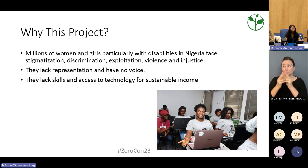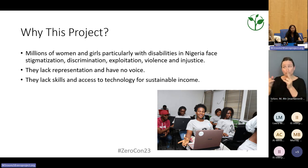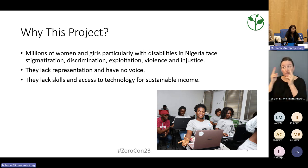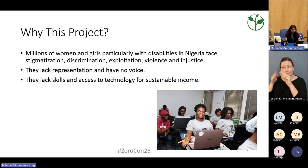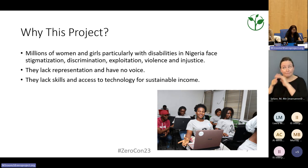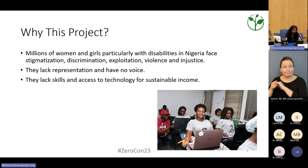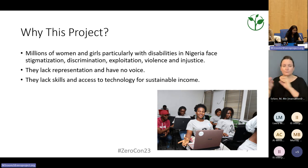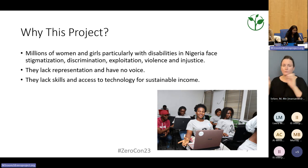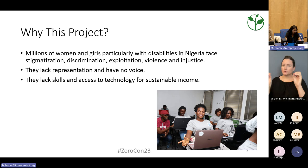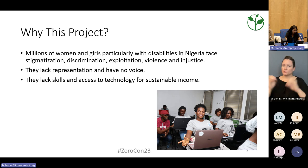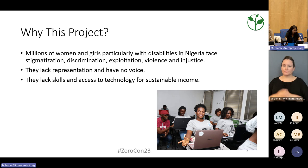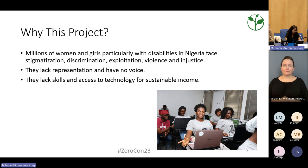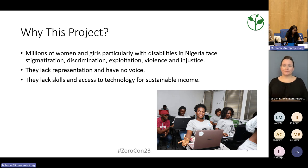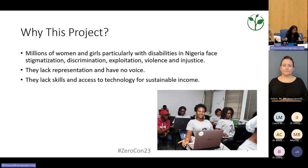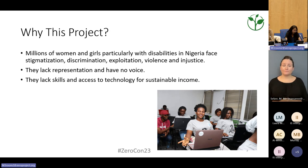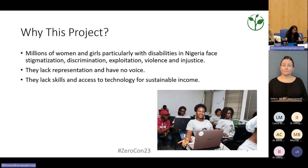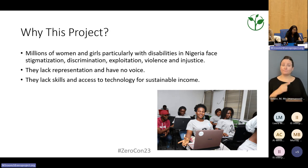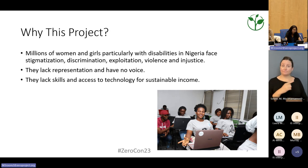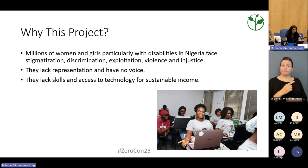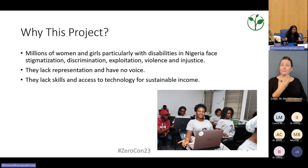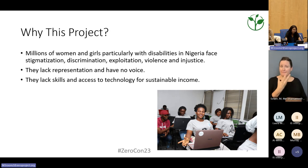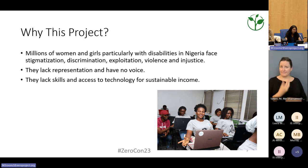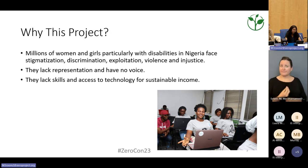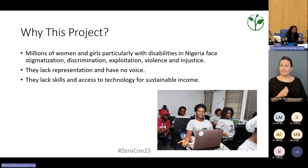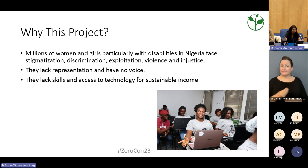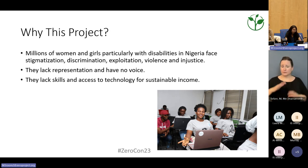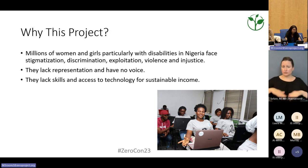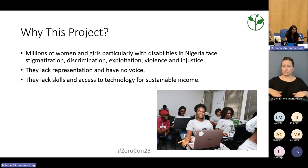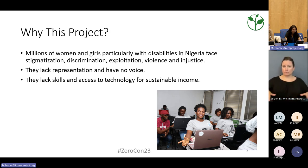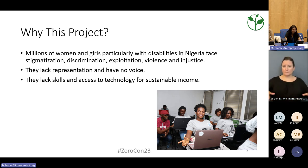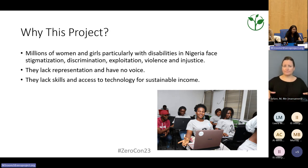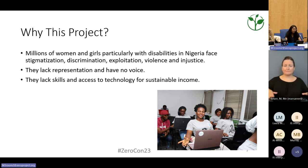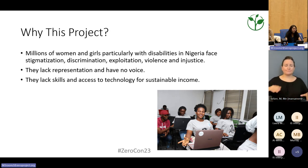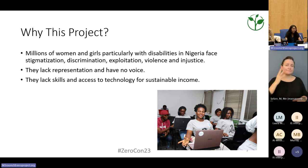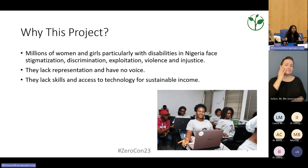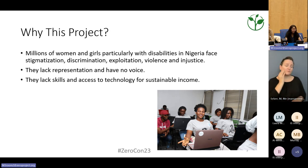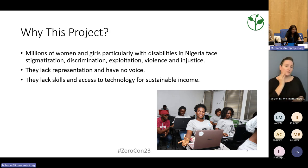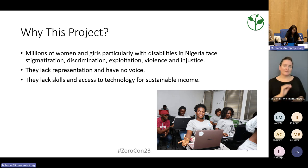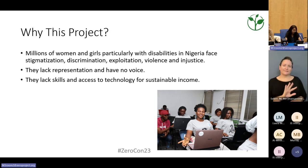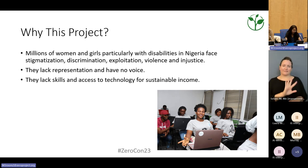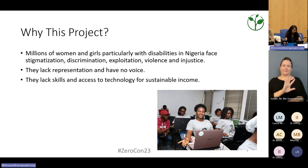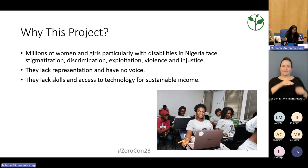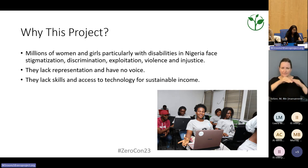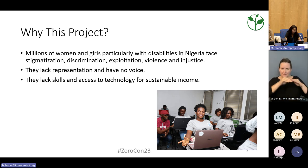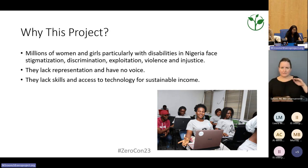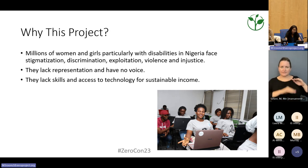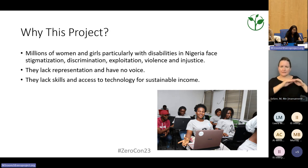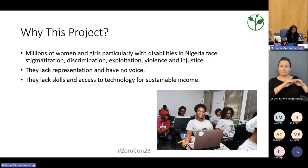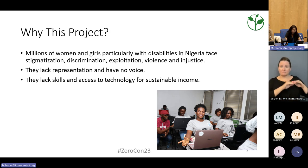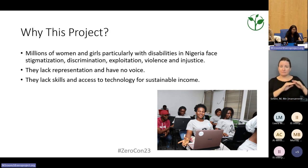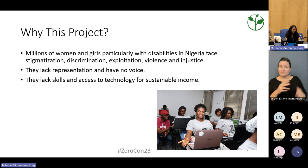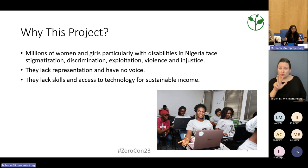of five. Through this, they express domestic violence for several years through their partner